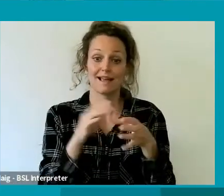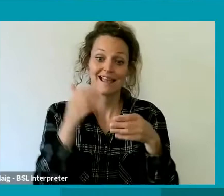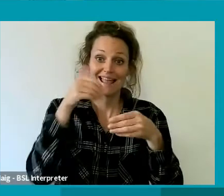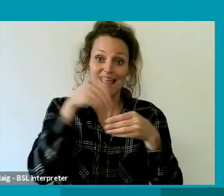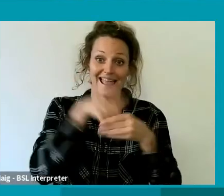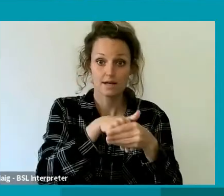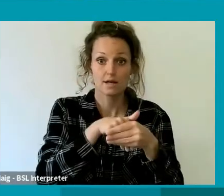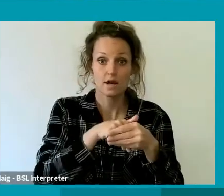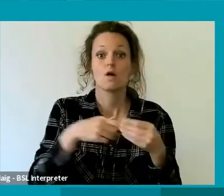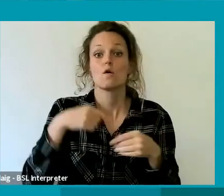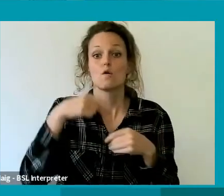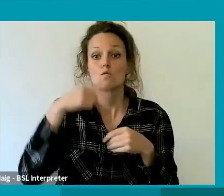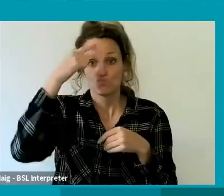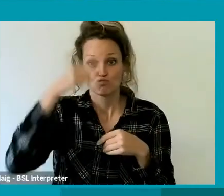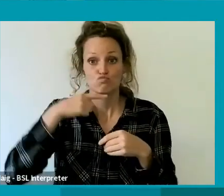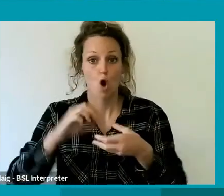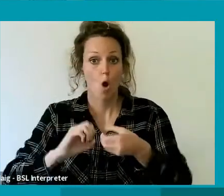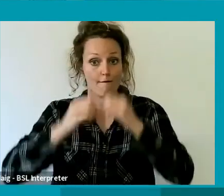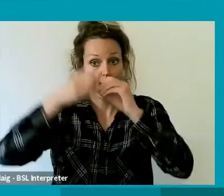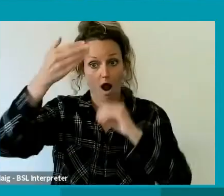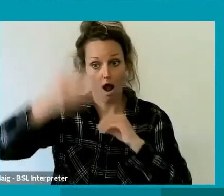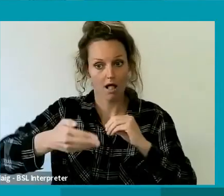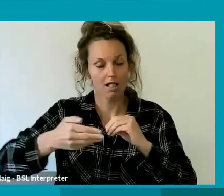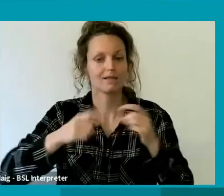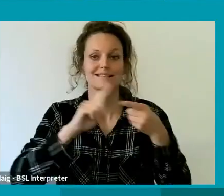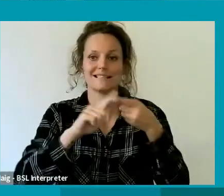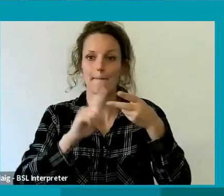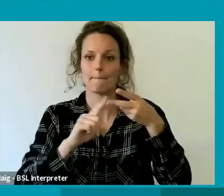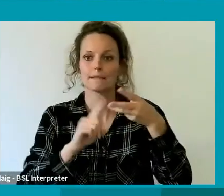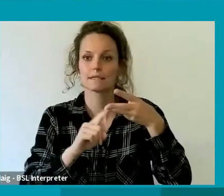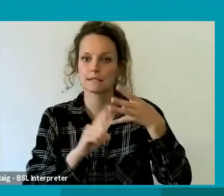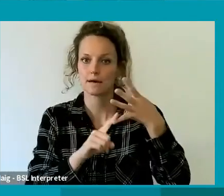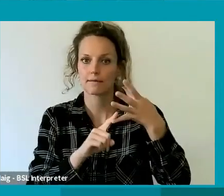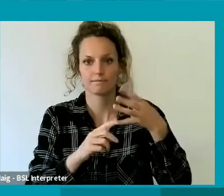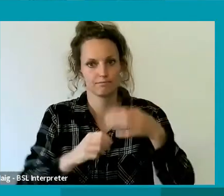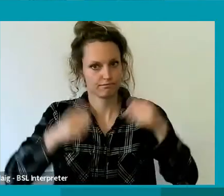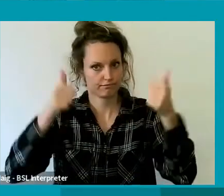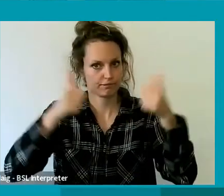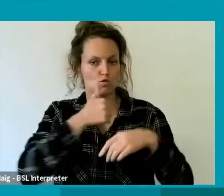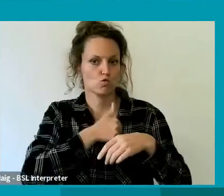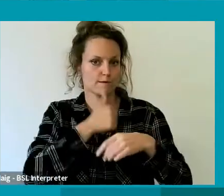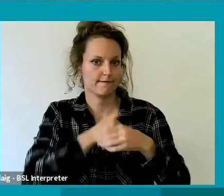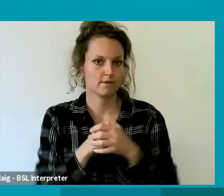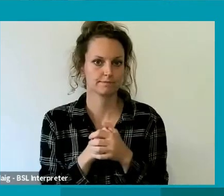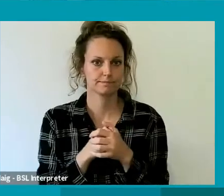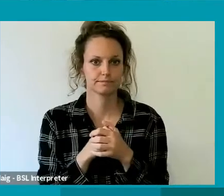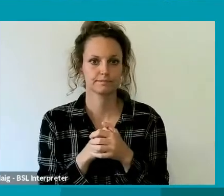it's really important that we share and learn from each other right Toby? Absolutely! So we also really wanted to